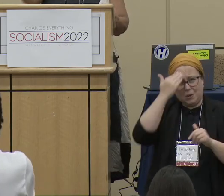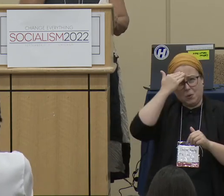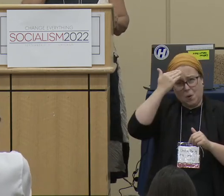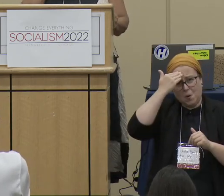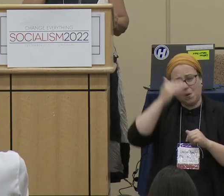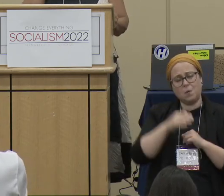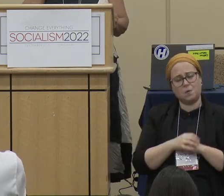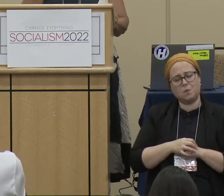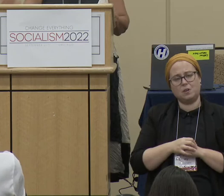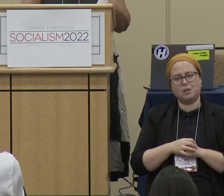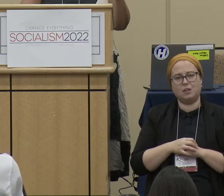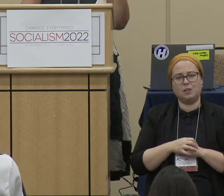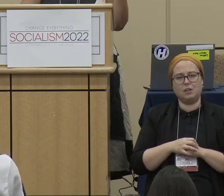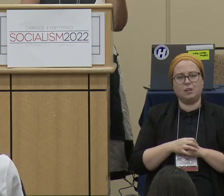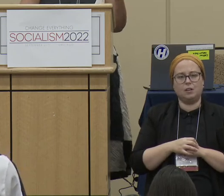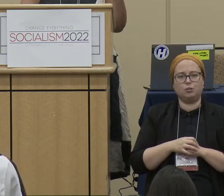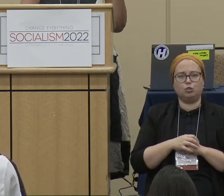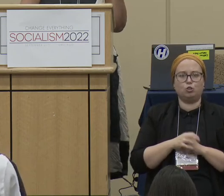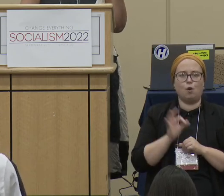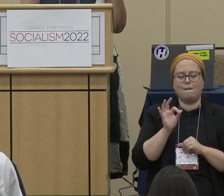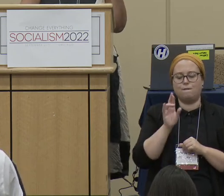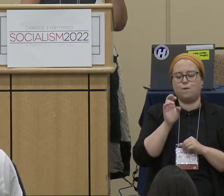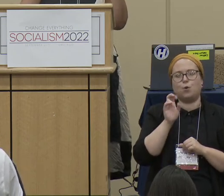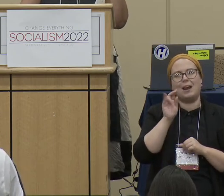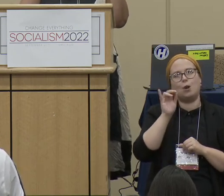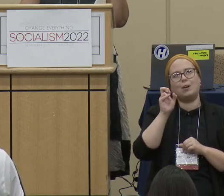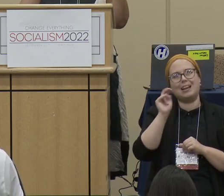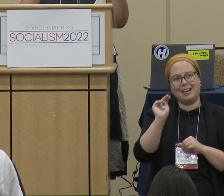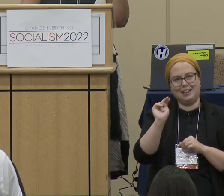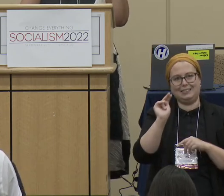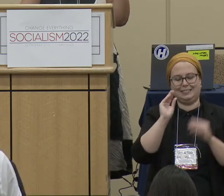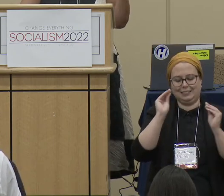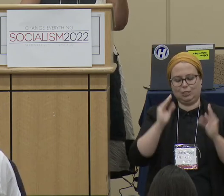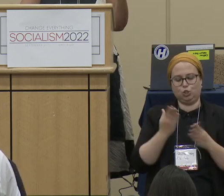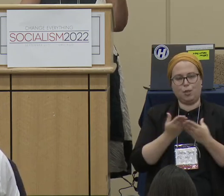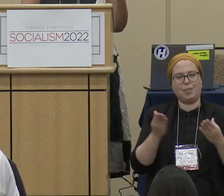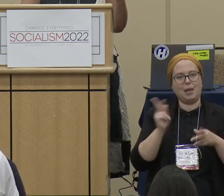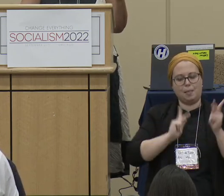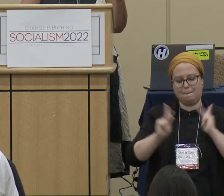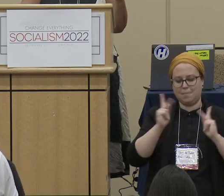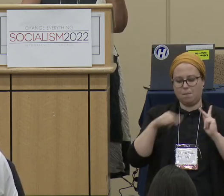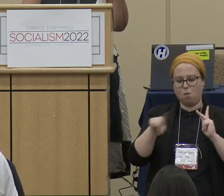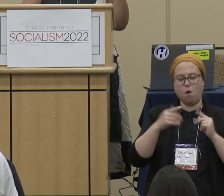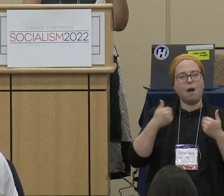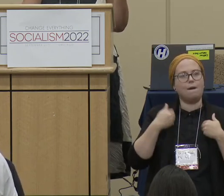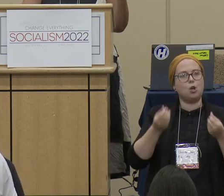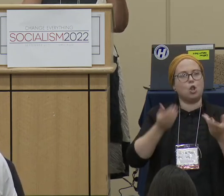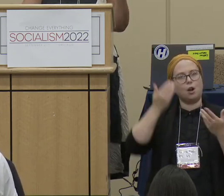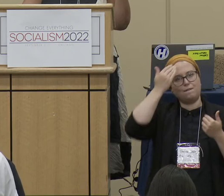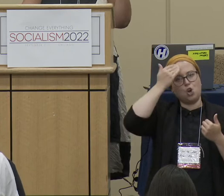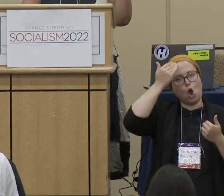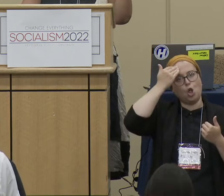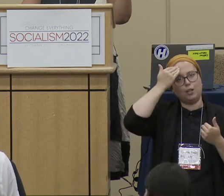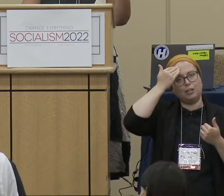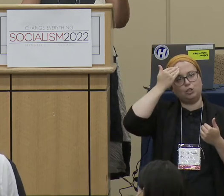fact people already know. The Fieri an teacher thing is that